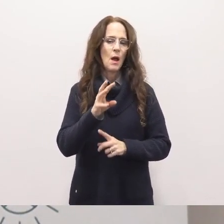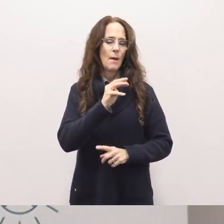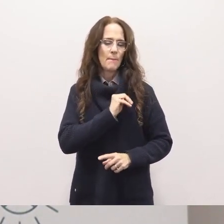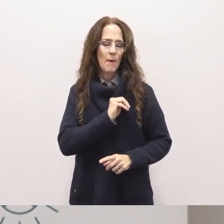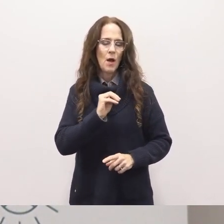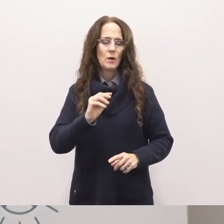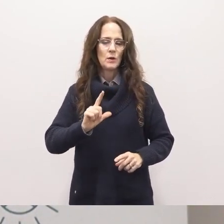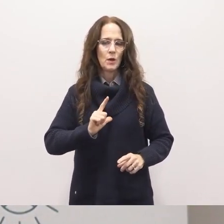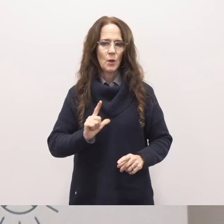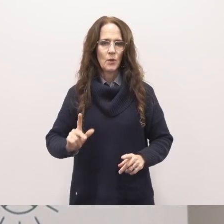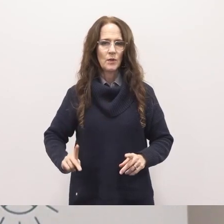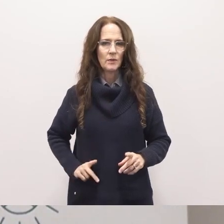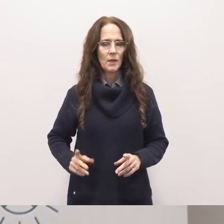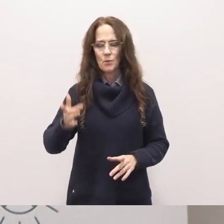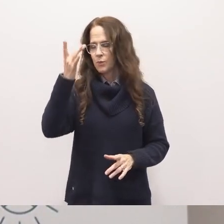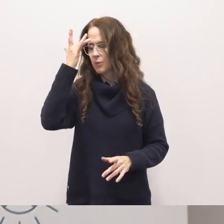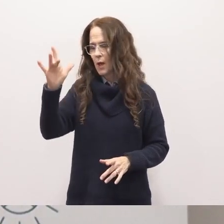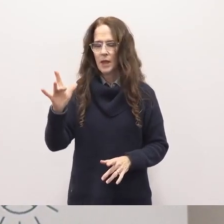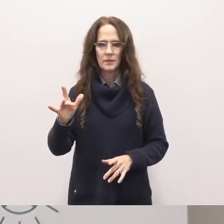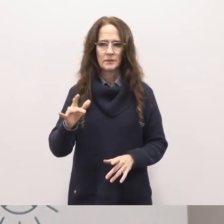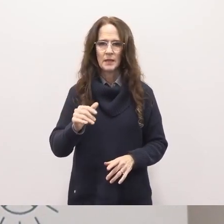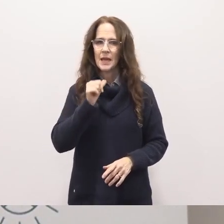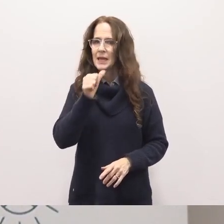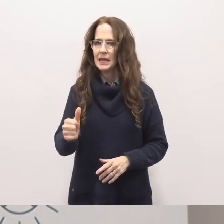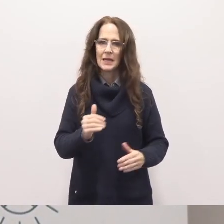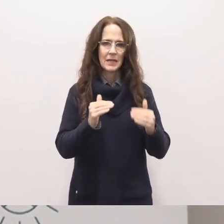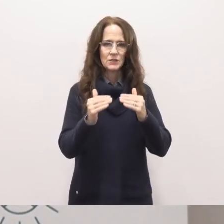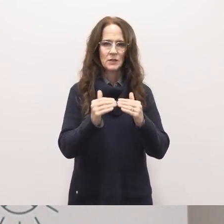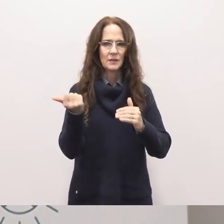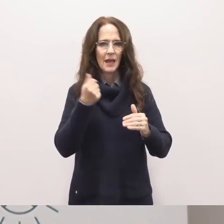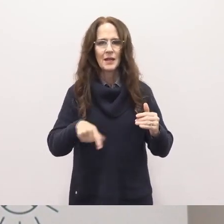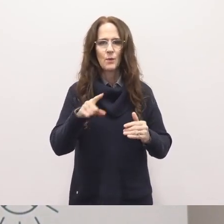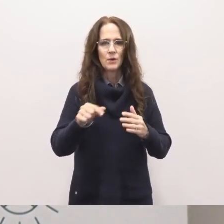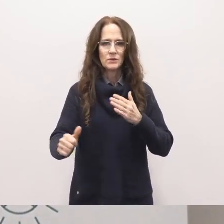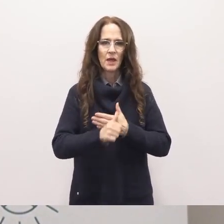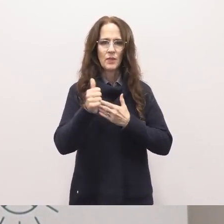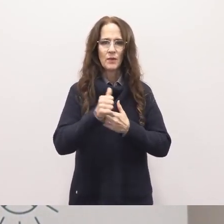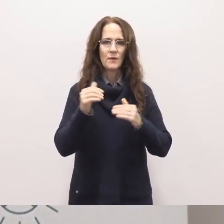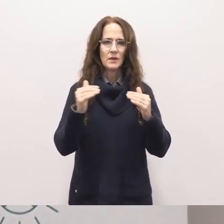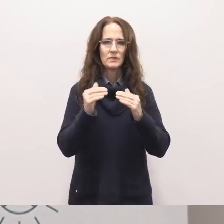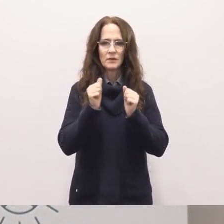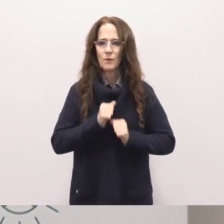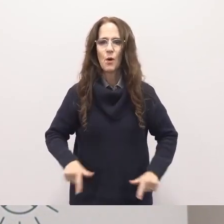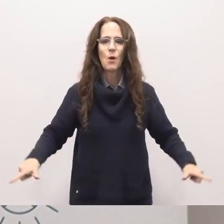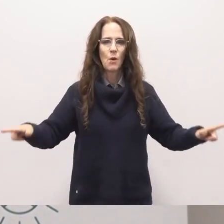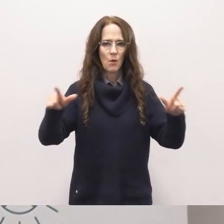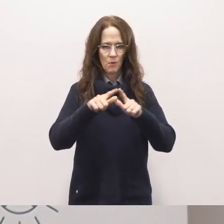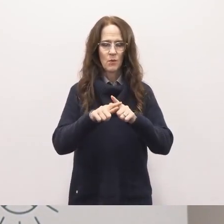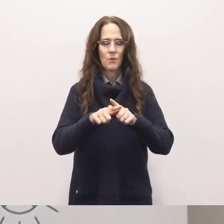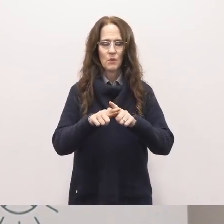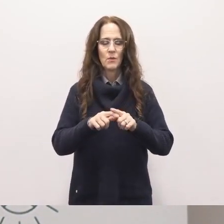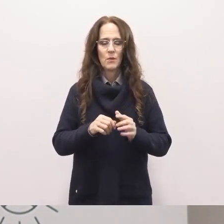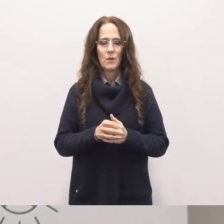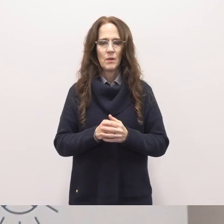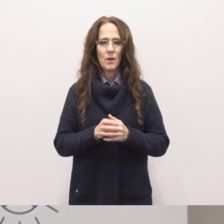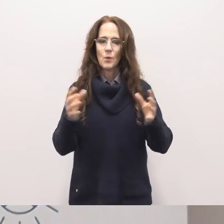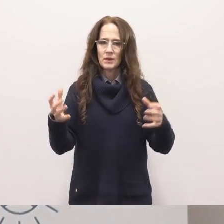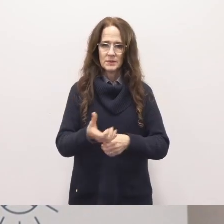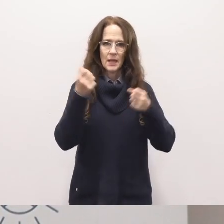wisely said, "Injustice anywhere is a threat to justice everywhere." As we celebrate the birthday